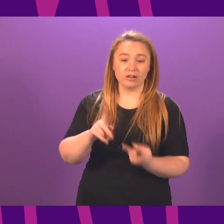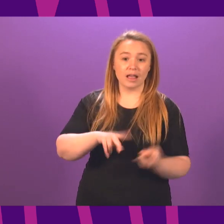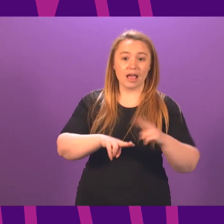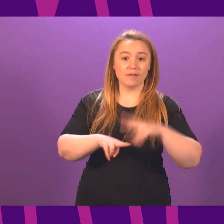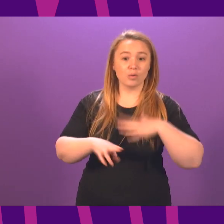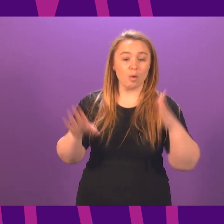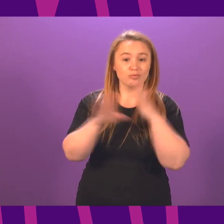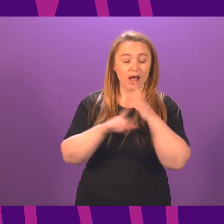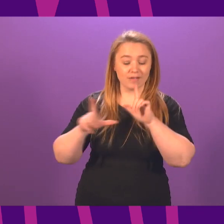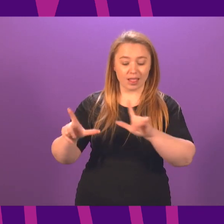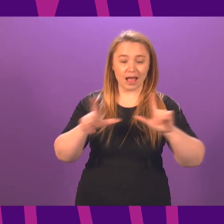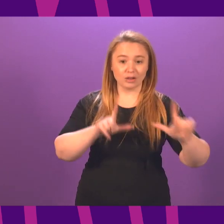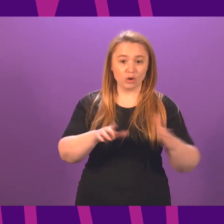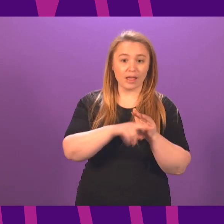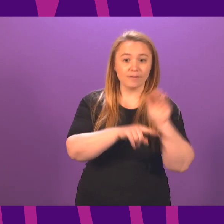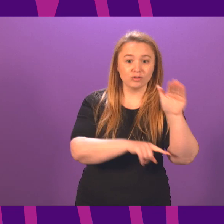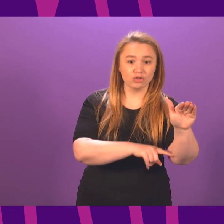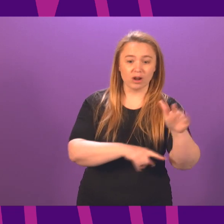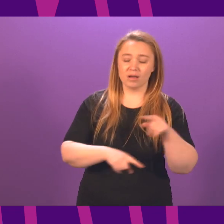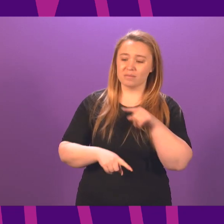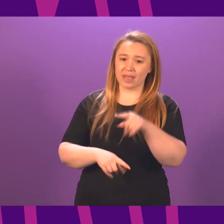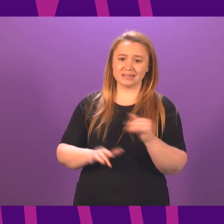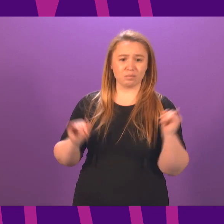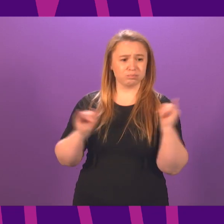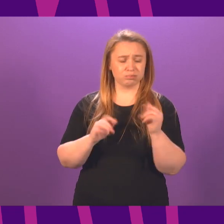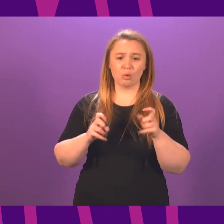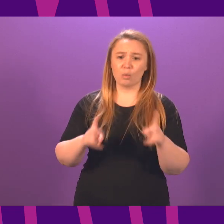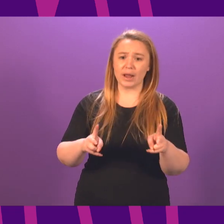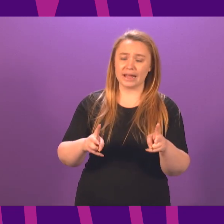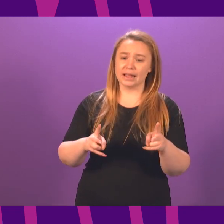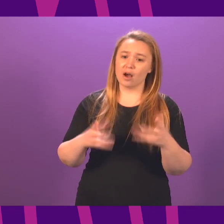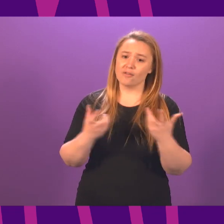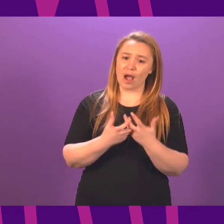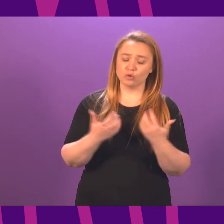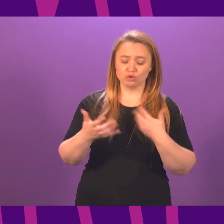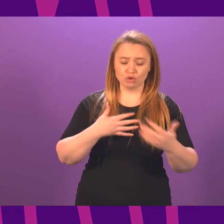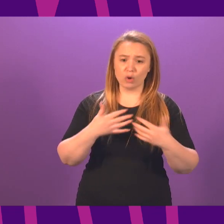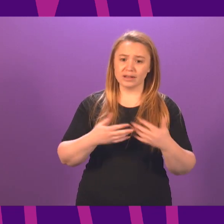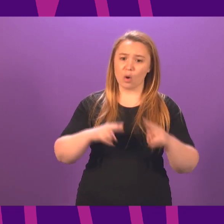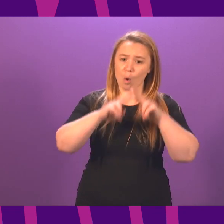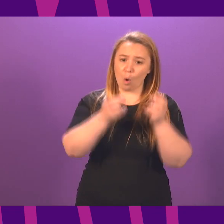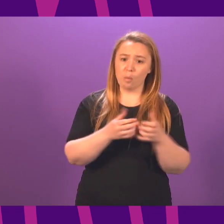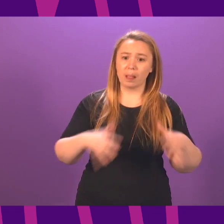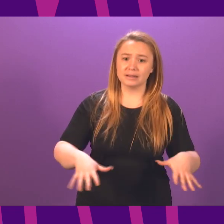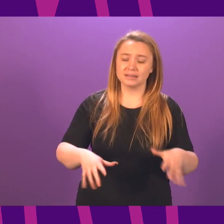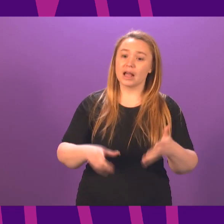Does the First Minister agree that that is a ham-fisted way to deal with impending homelessness and that local authorities should be more proactive in assisting tenants